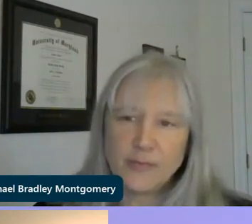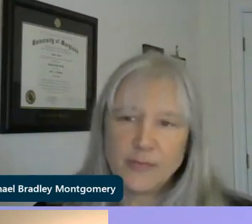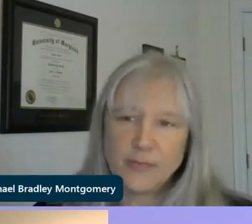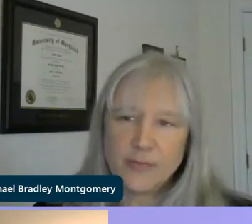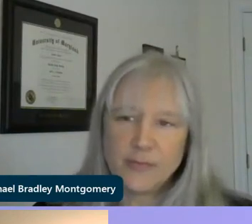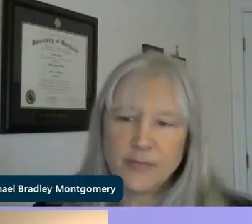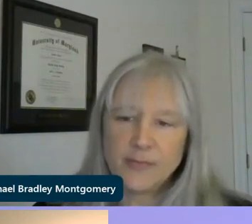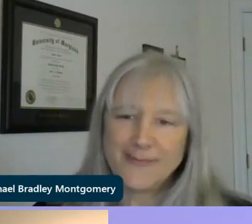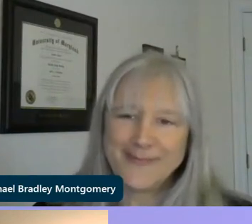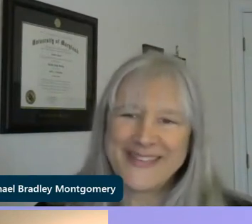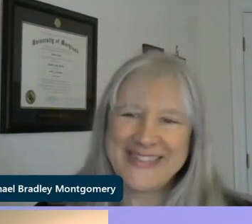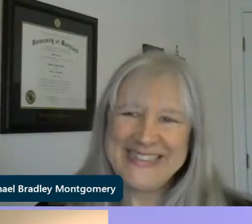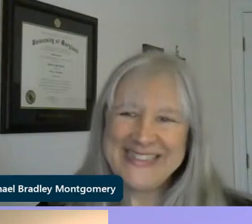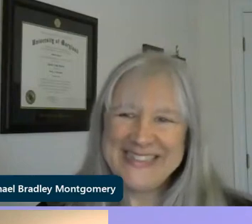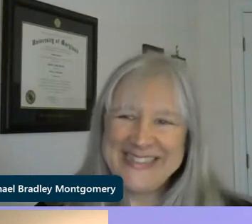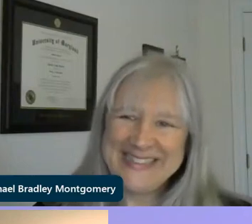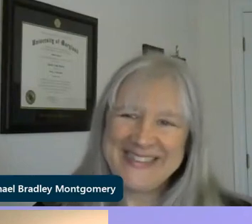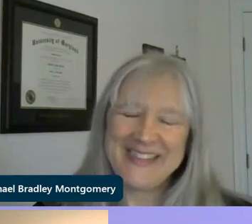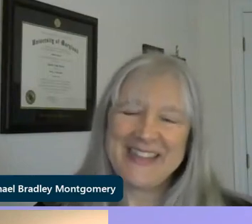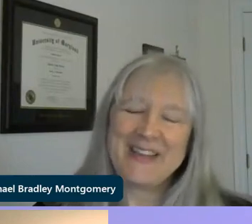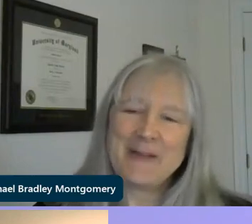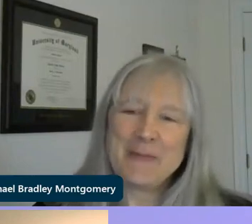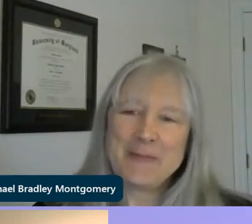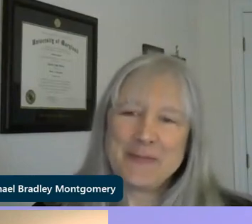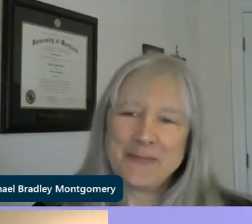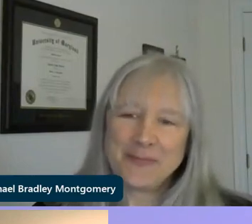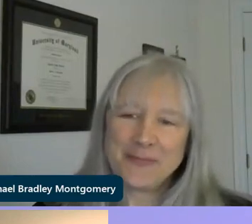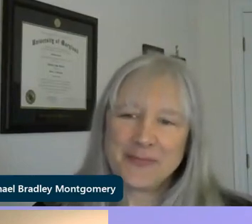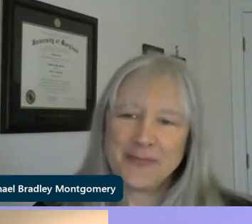rest of Foxconn and a great rest